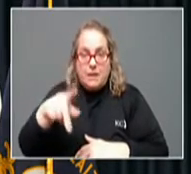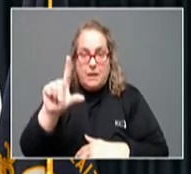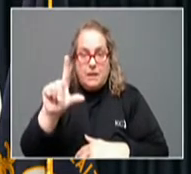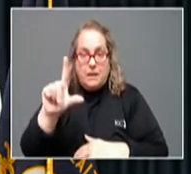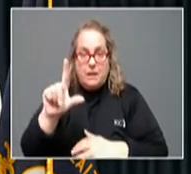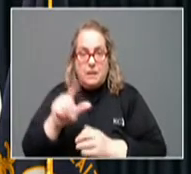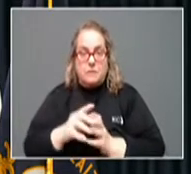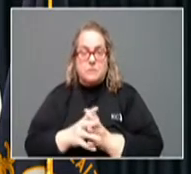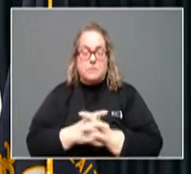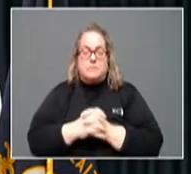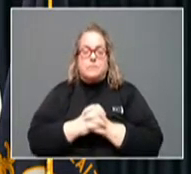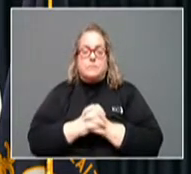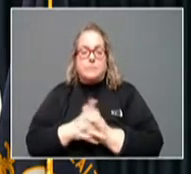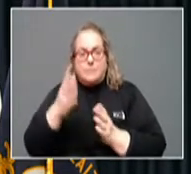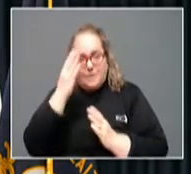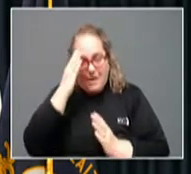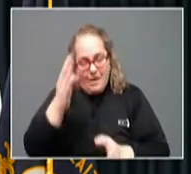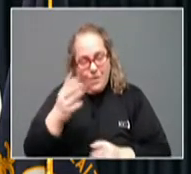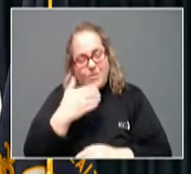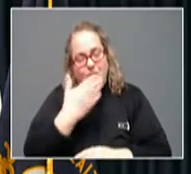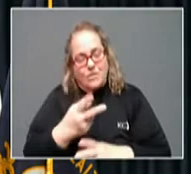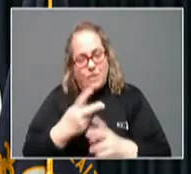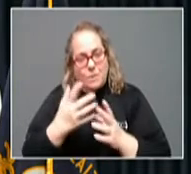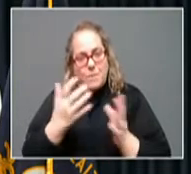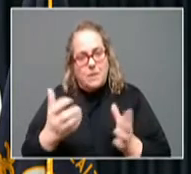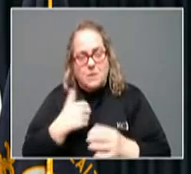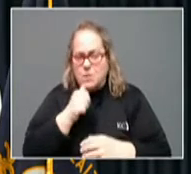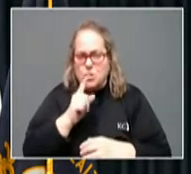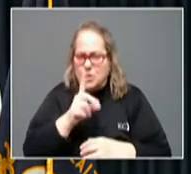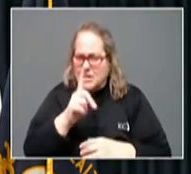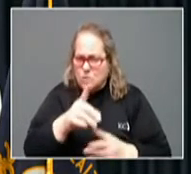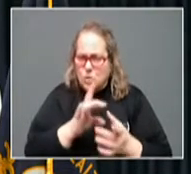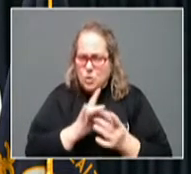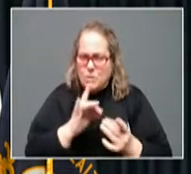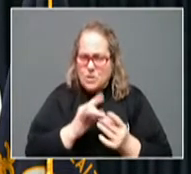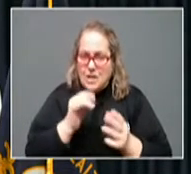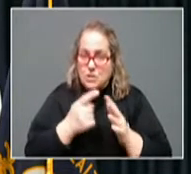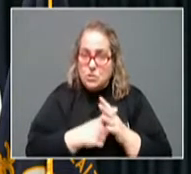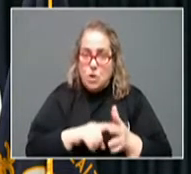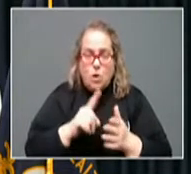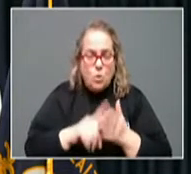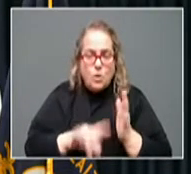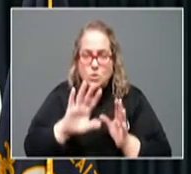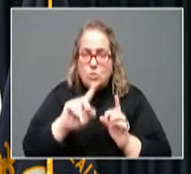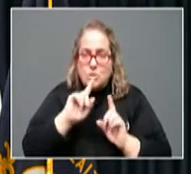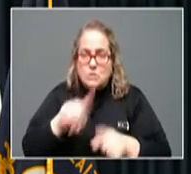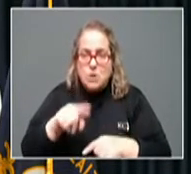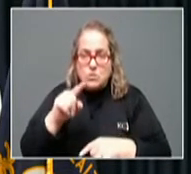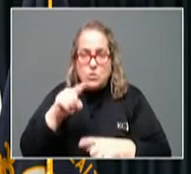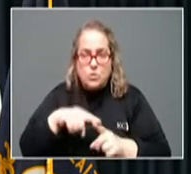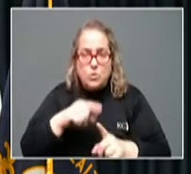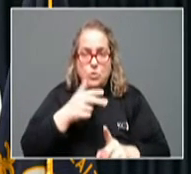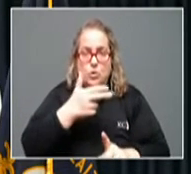Hi, thank you very much. I'm not sure if you mentioned this at the start. But what's your response to the shooting of the mayoral candidate in Louisville